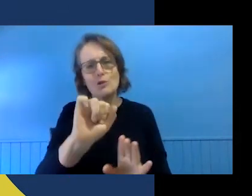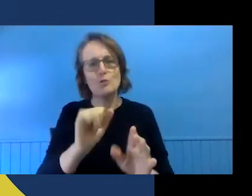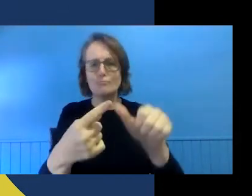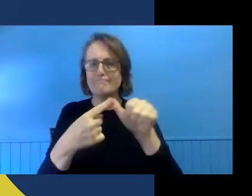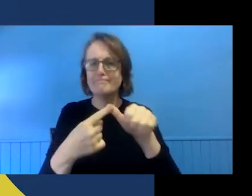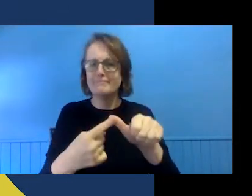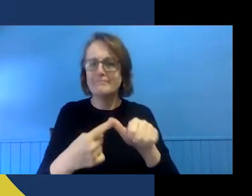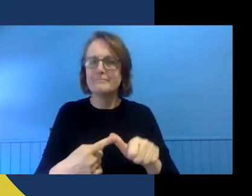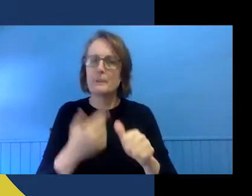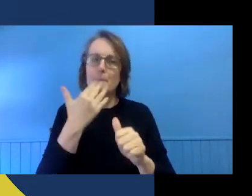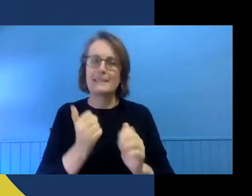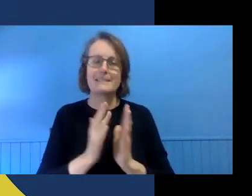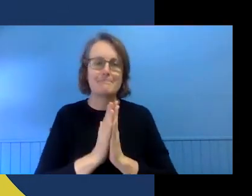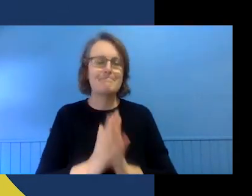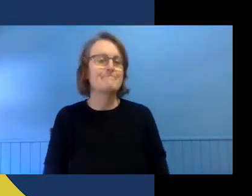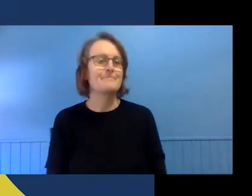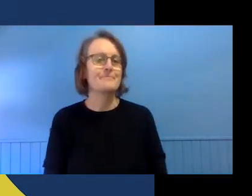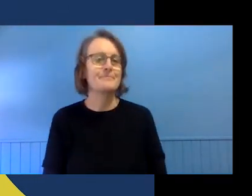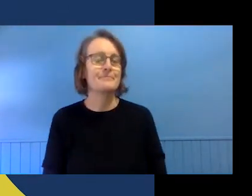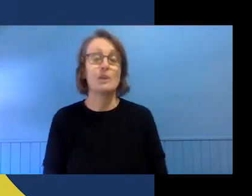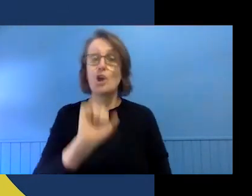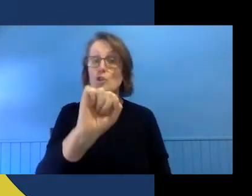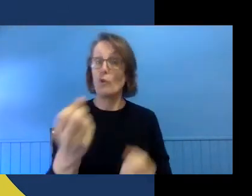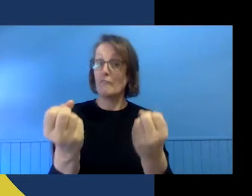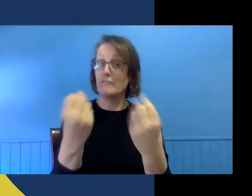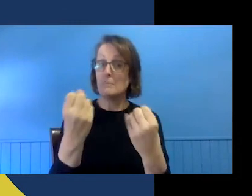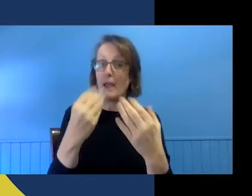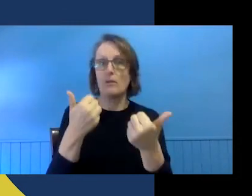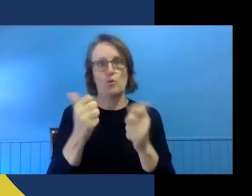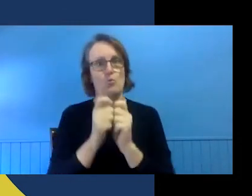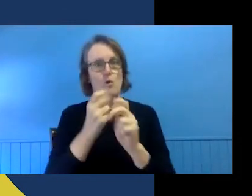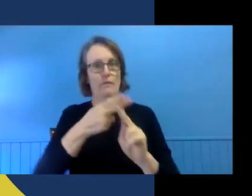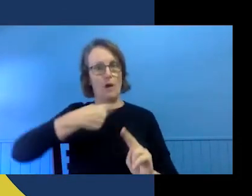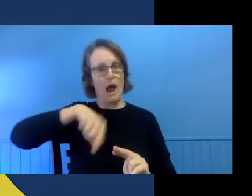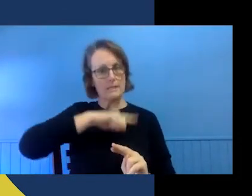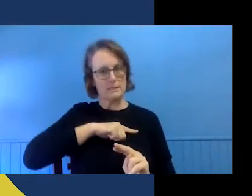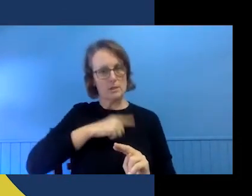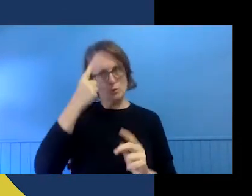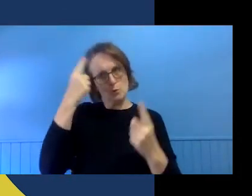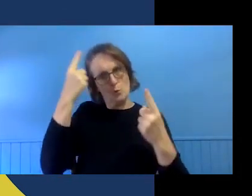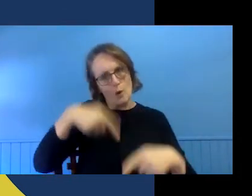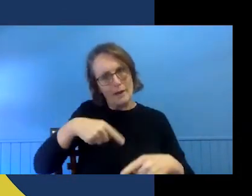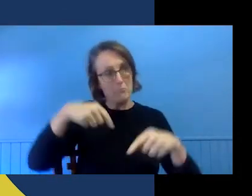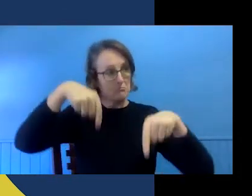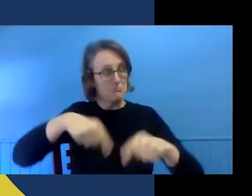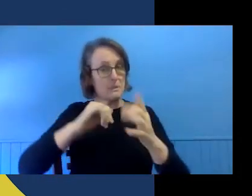this out for us. Your responses are a valuable way to determine which